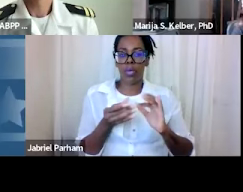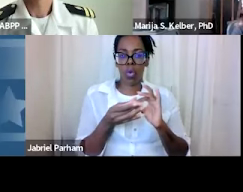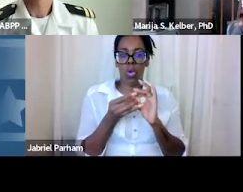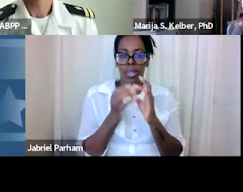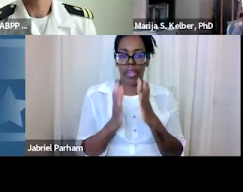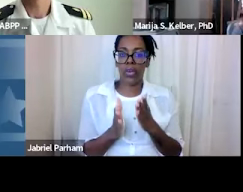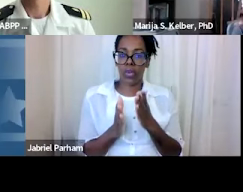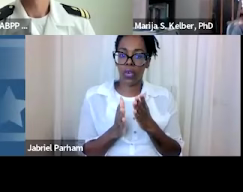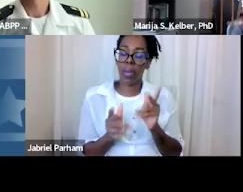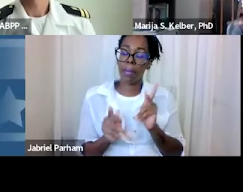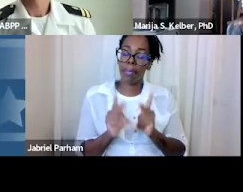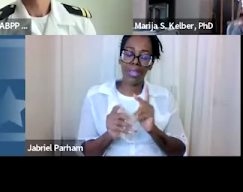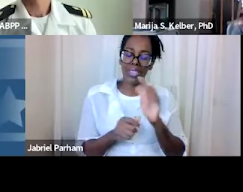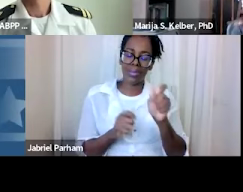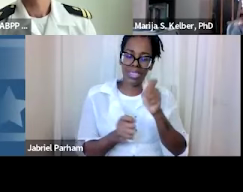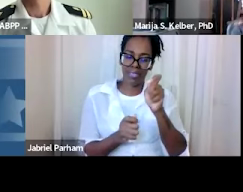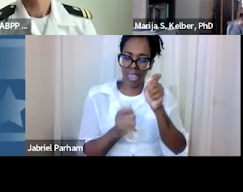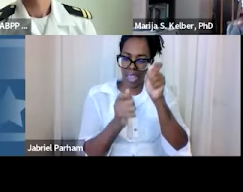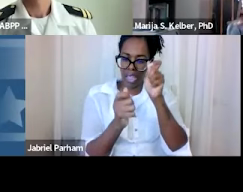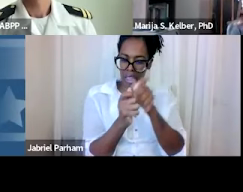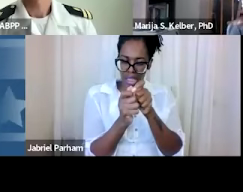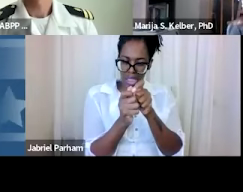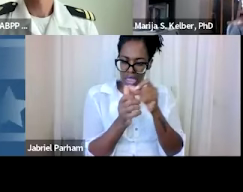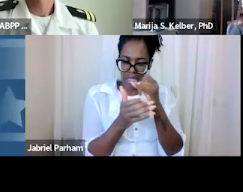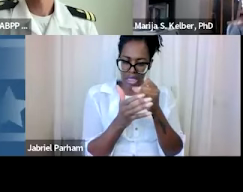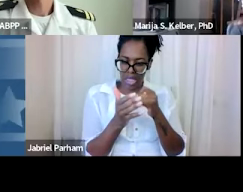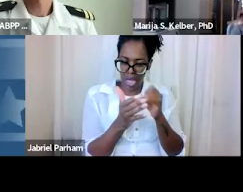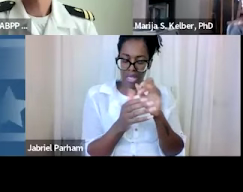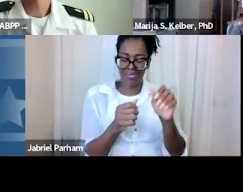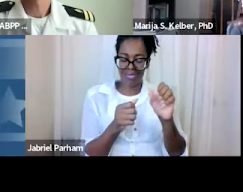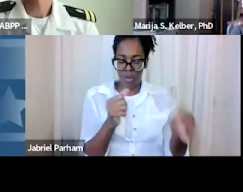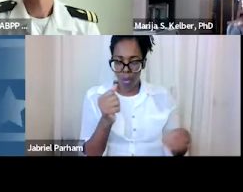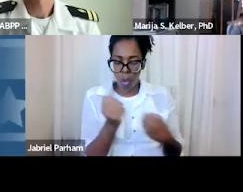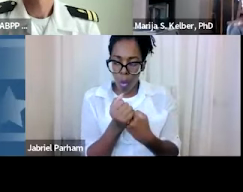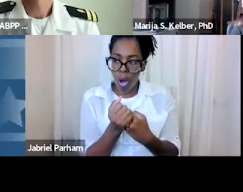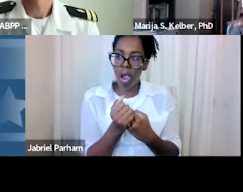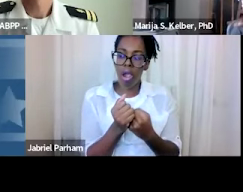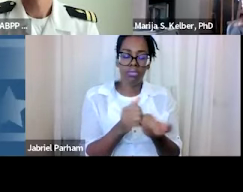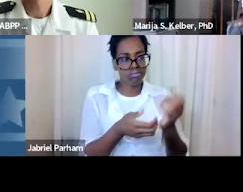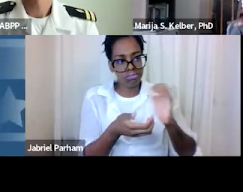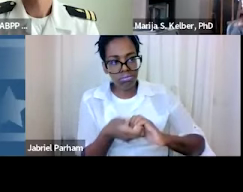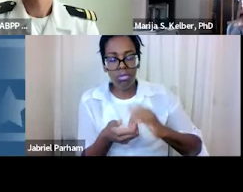that are specifically designed to be able to support coalition building for suicide prevention.